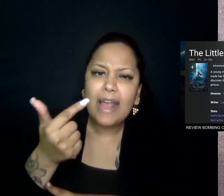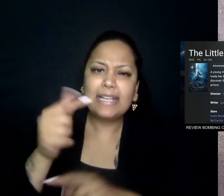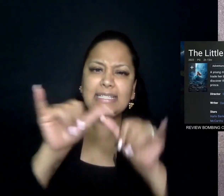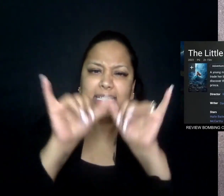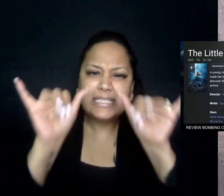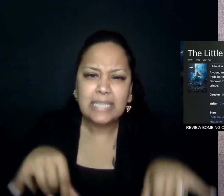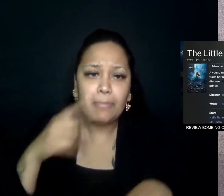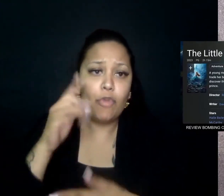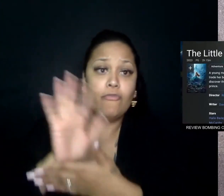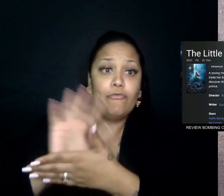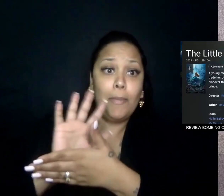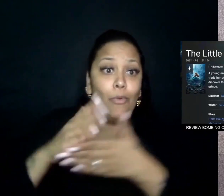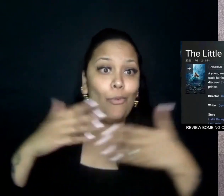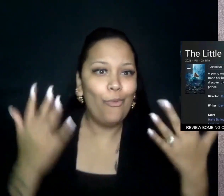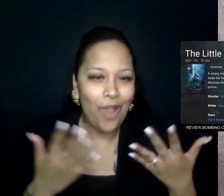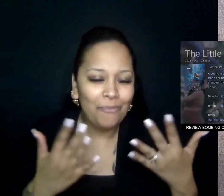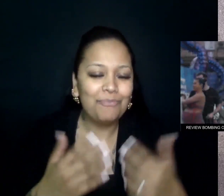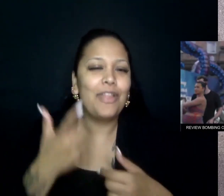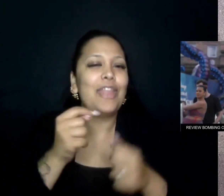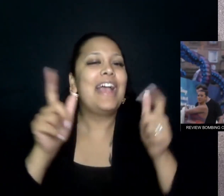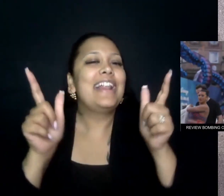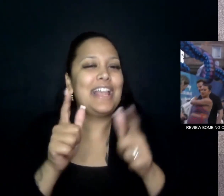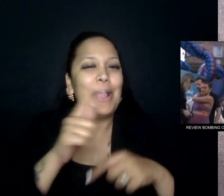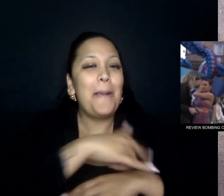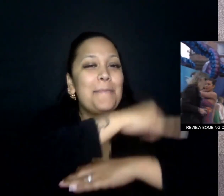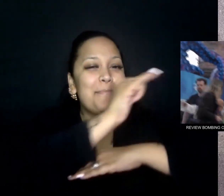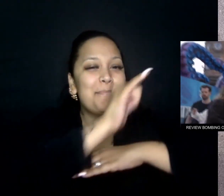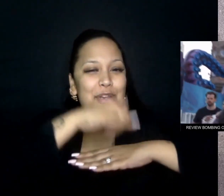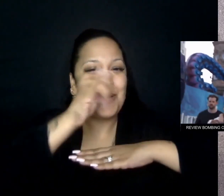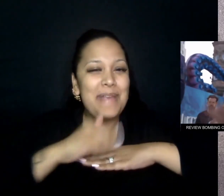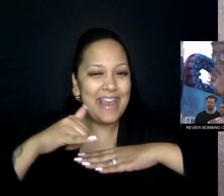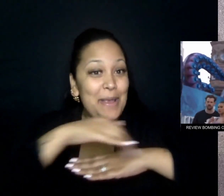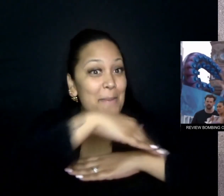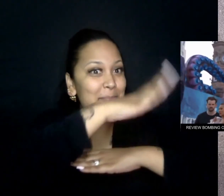it is changing its rating system for the movie The Little